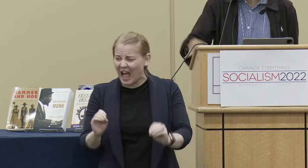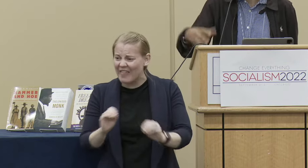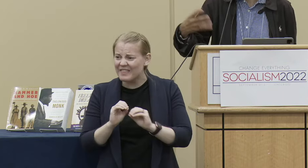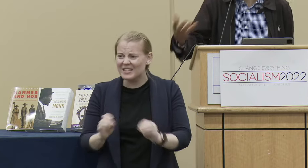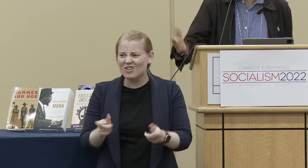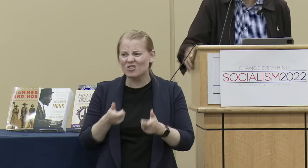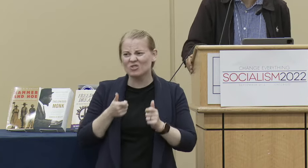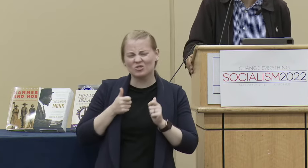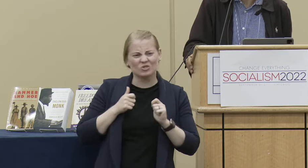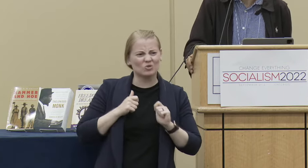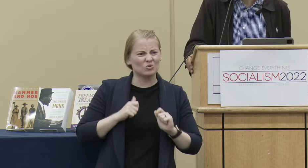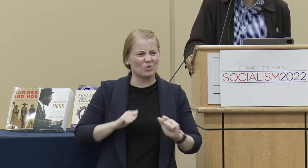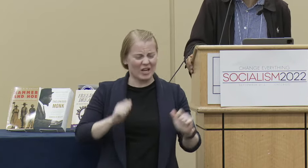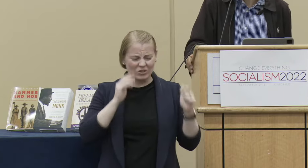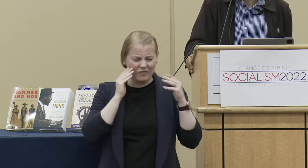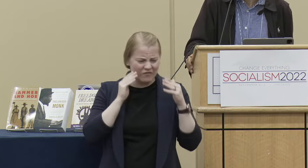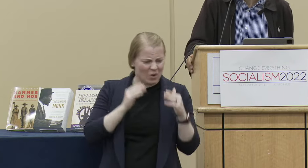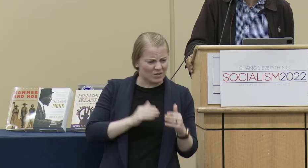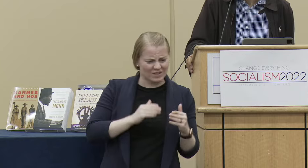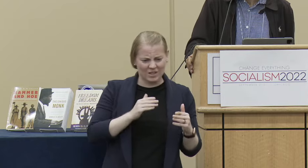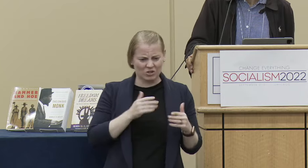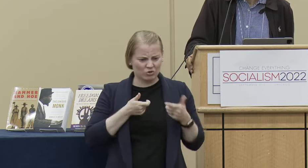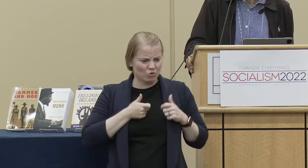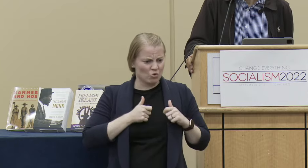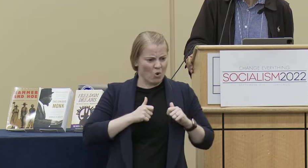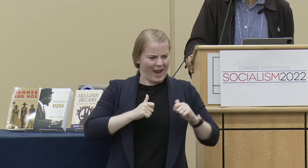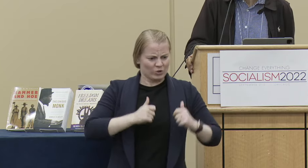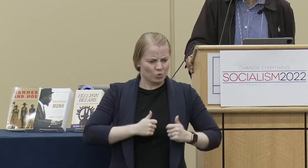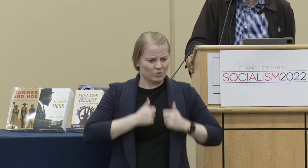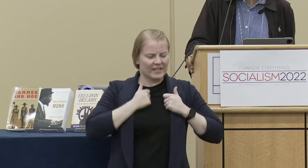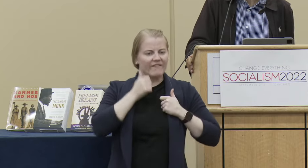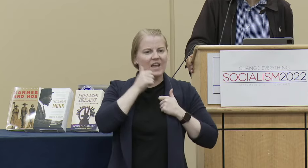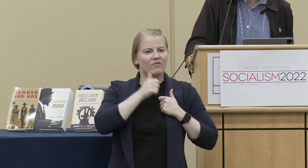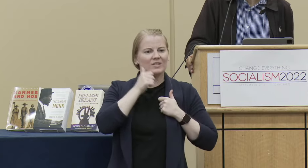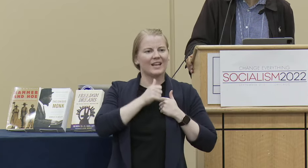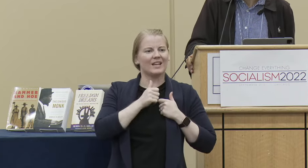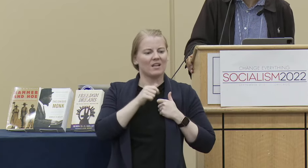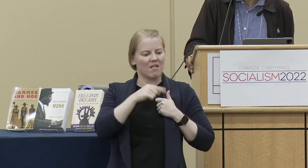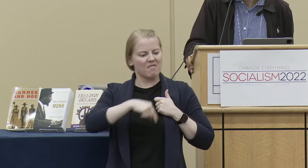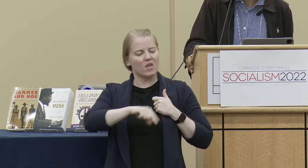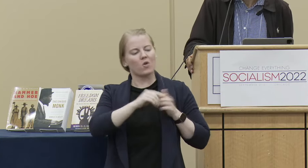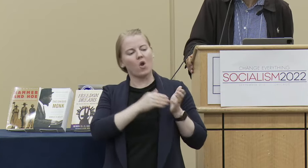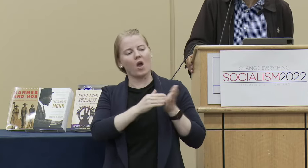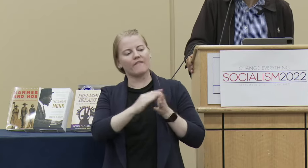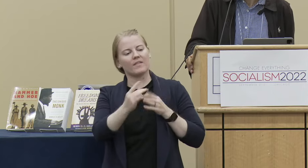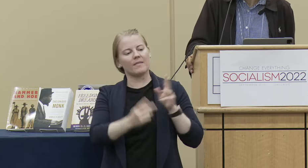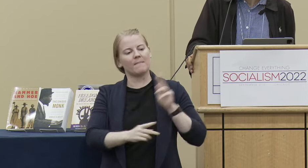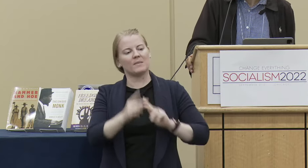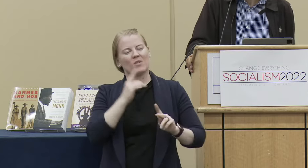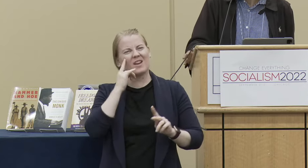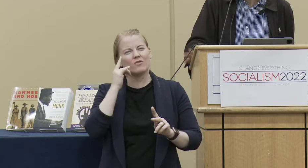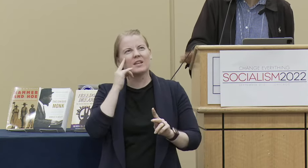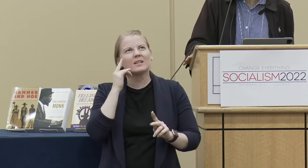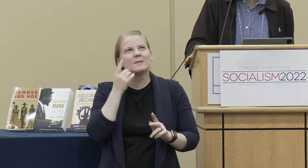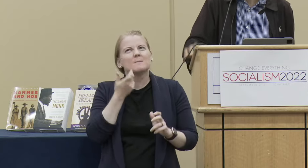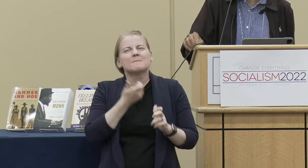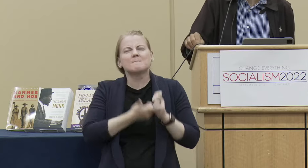have almost nothing try to eke away to live each day , are